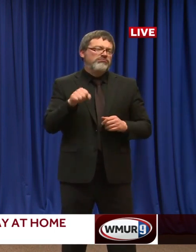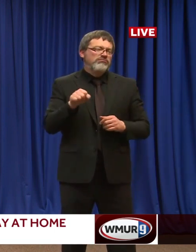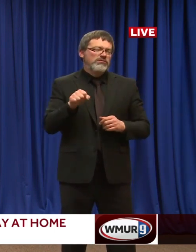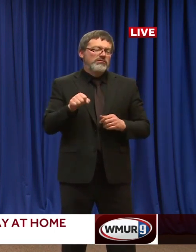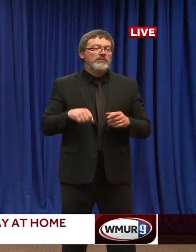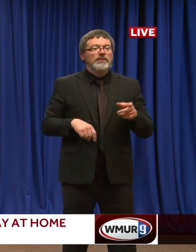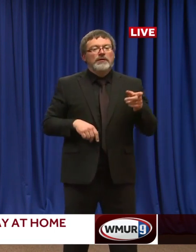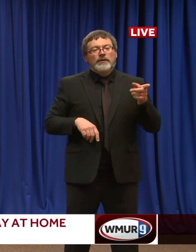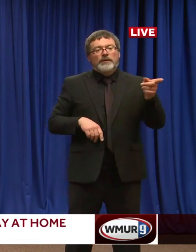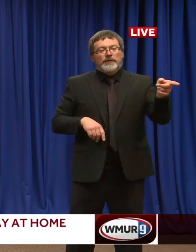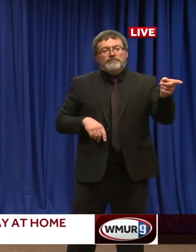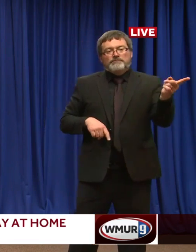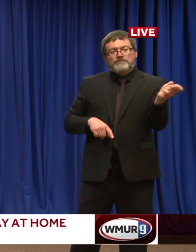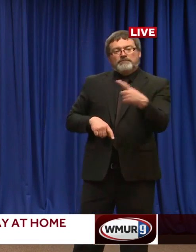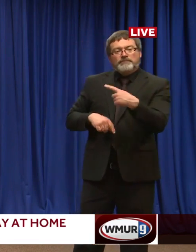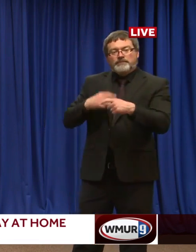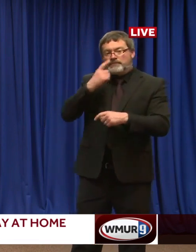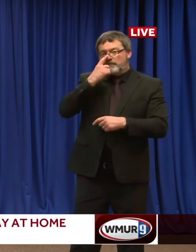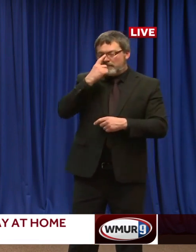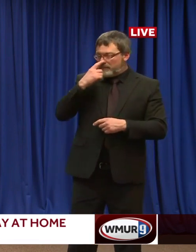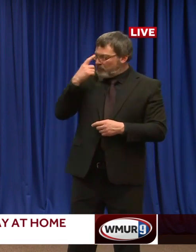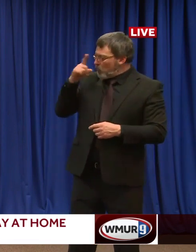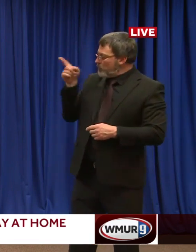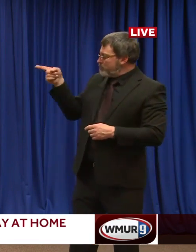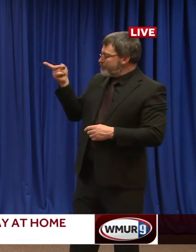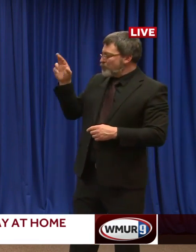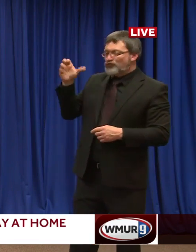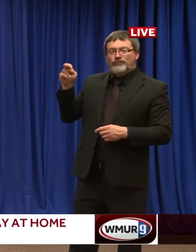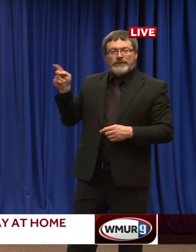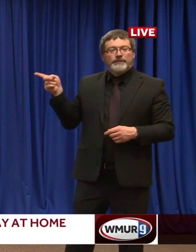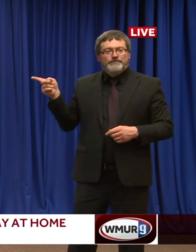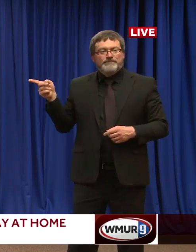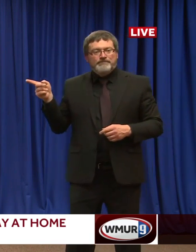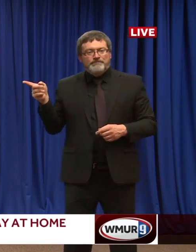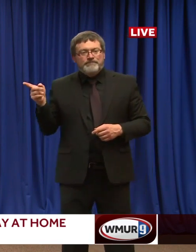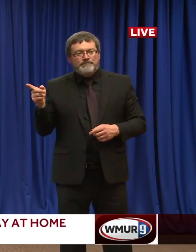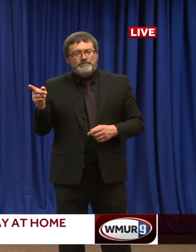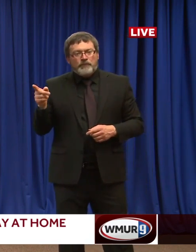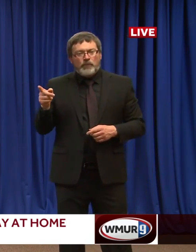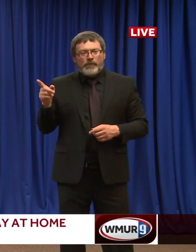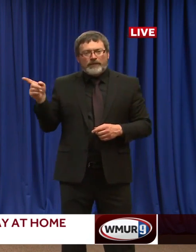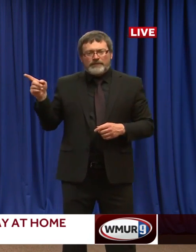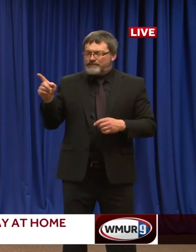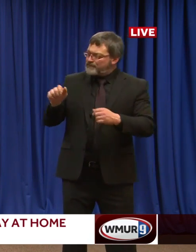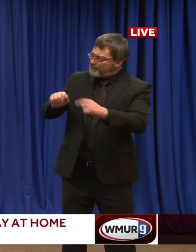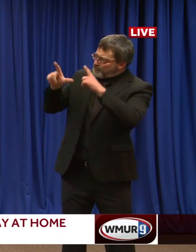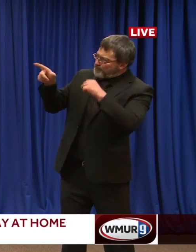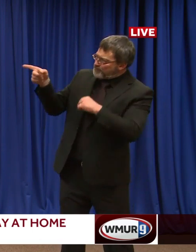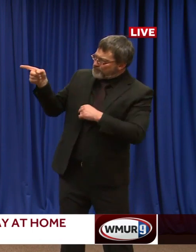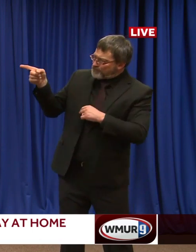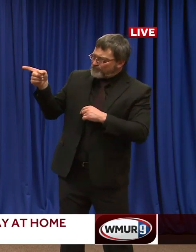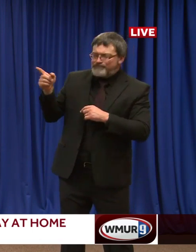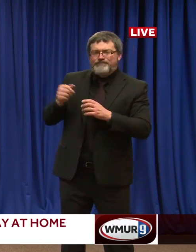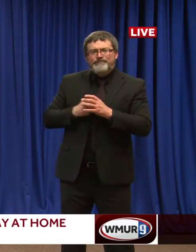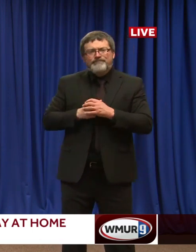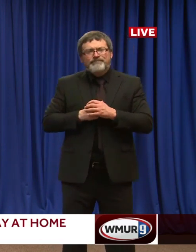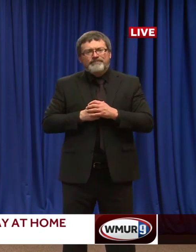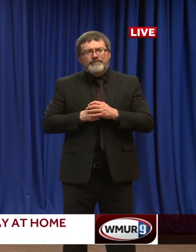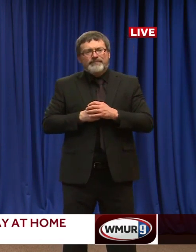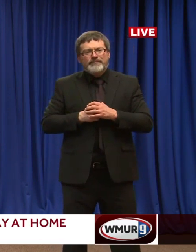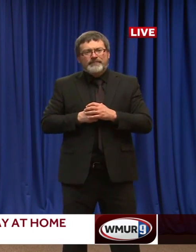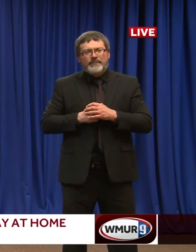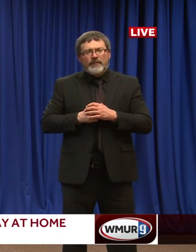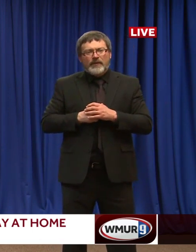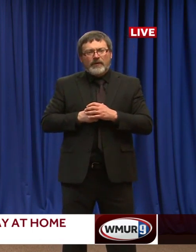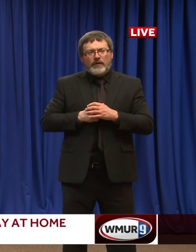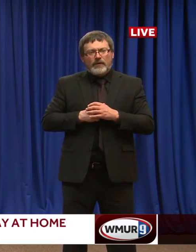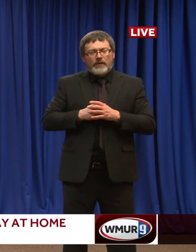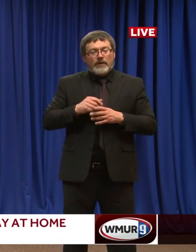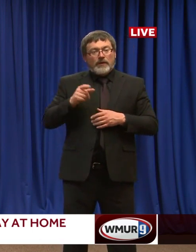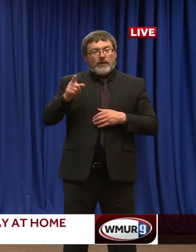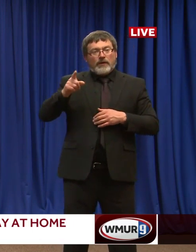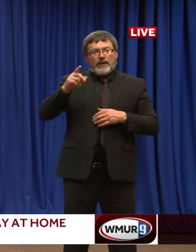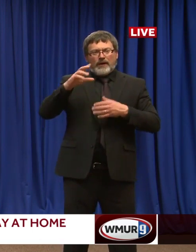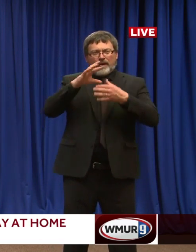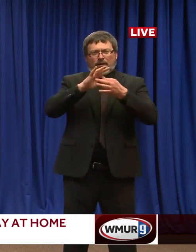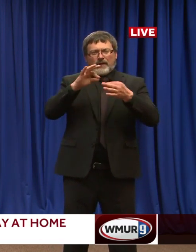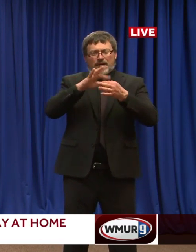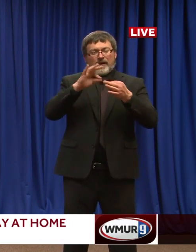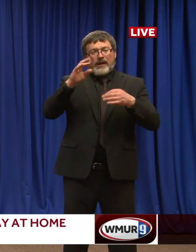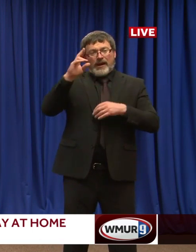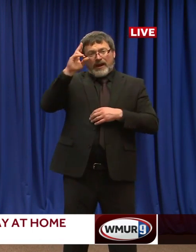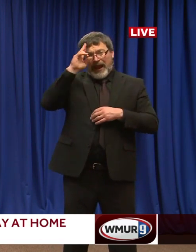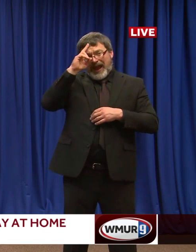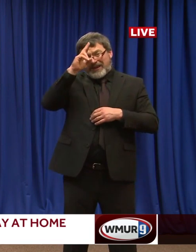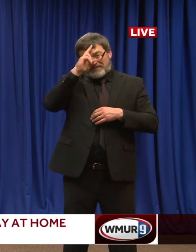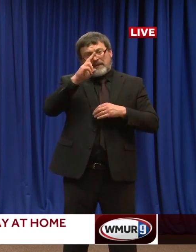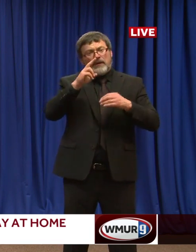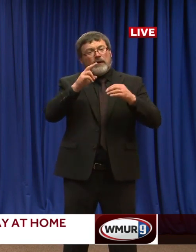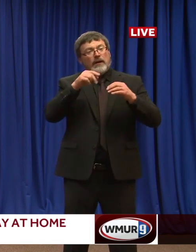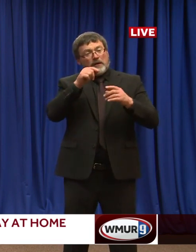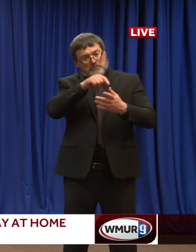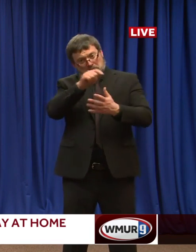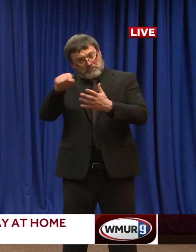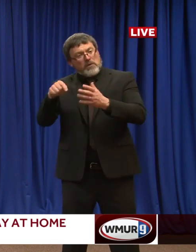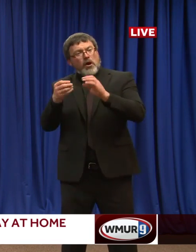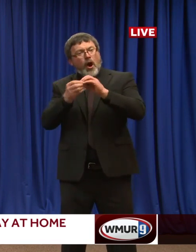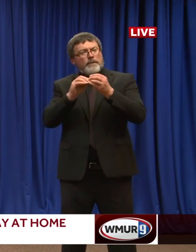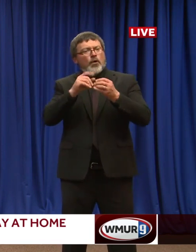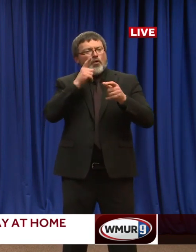YOU MIND IF WE BRING DR. CHAN BACK WITH THE GRAPH YOU SHOWED UP WE CAN BRING THAT BACK OR NOT AT THIS POINT, BUT THE ENTIRE IDEA THERE WITH THOSE NUMBERS BECAUSE YOU STARTED TALKING